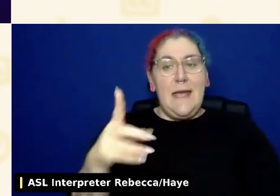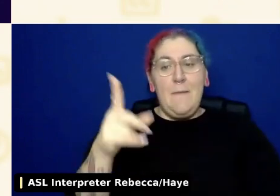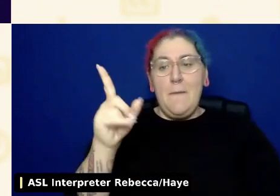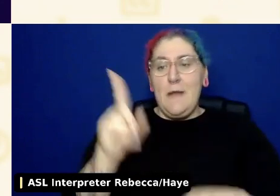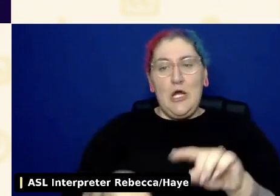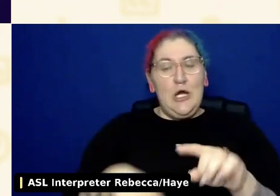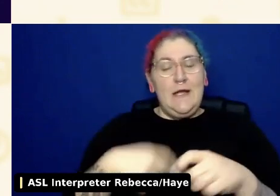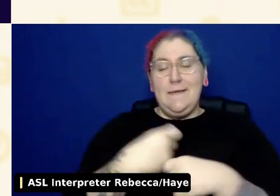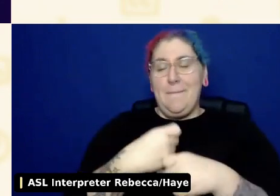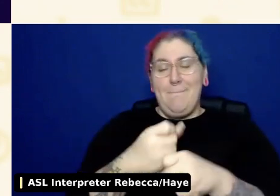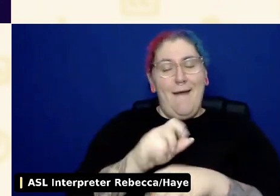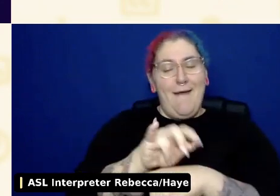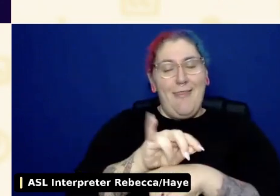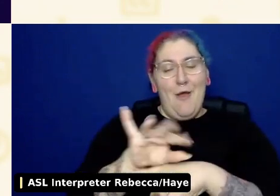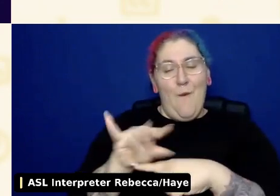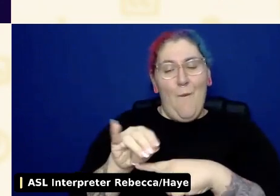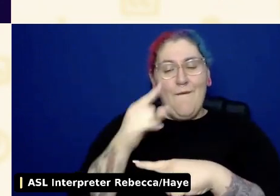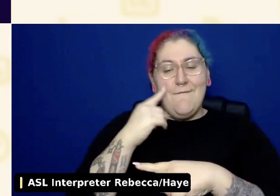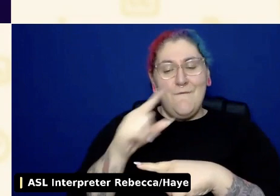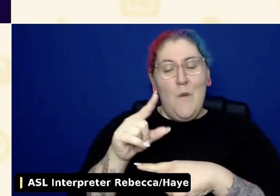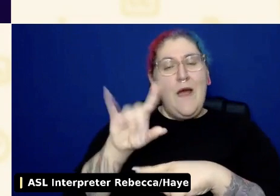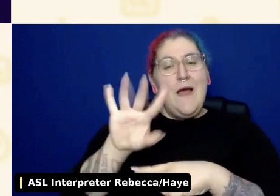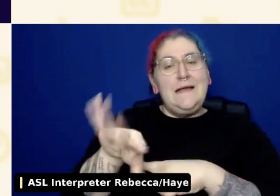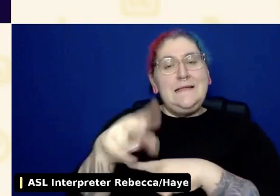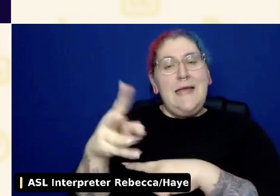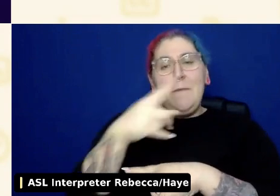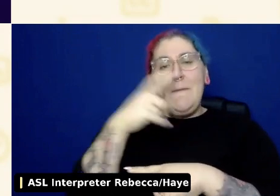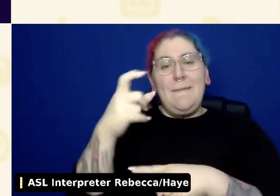to happen around our ignore settings screen visibility.